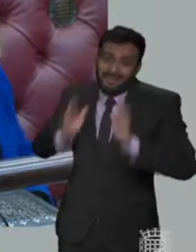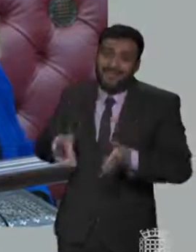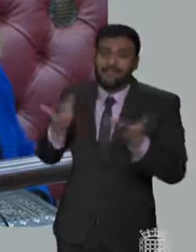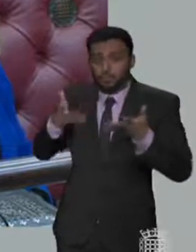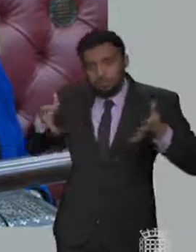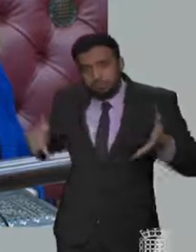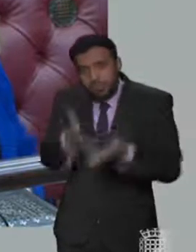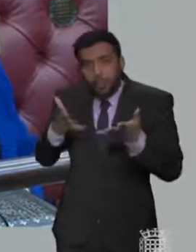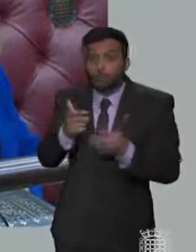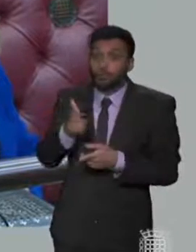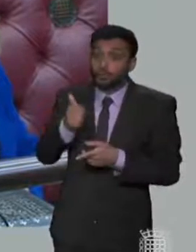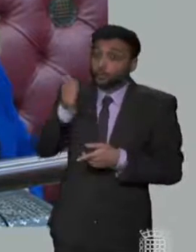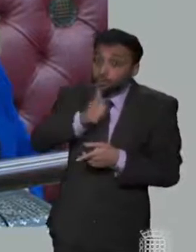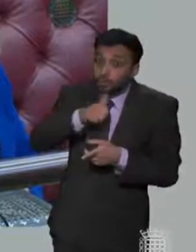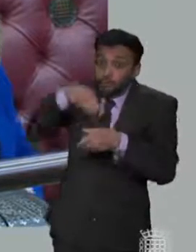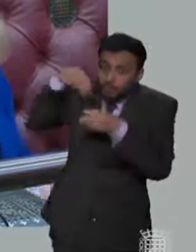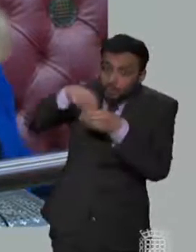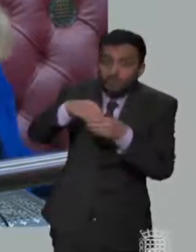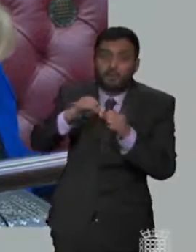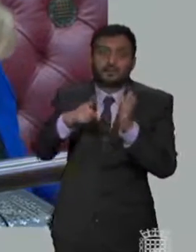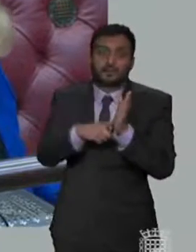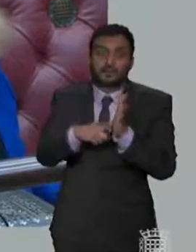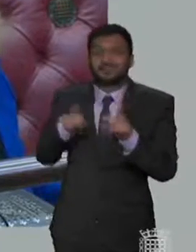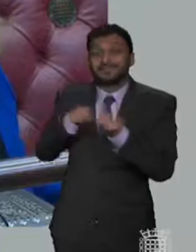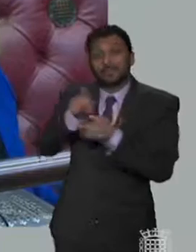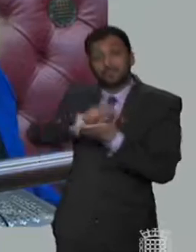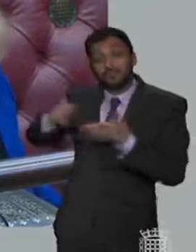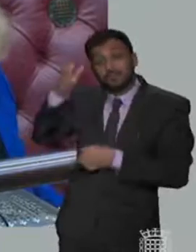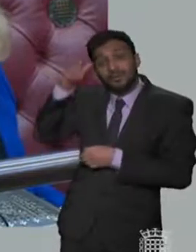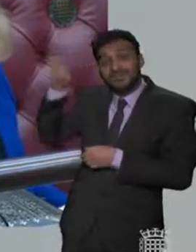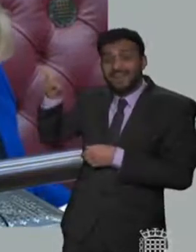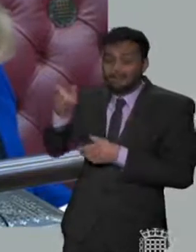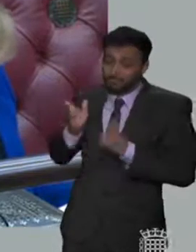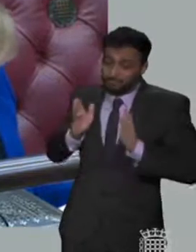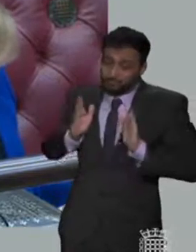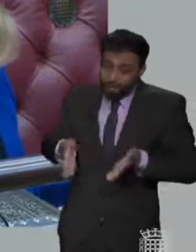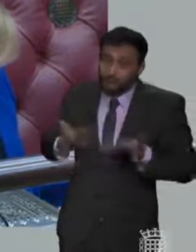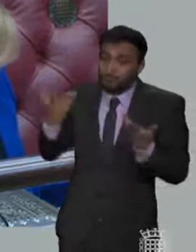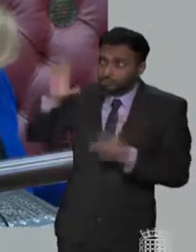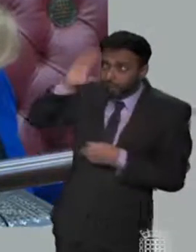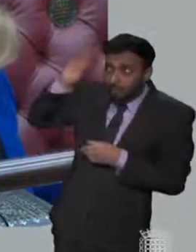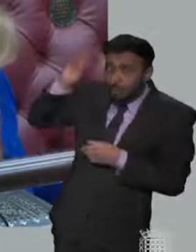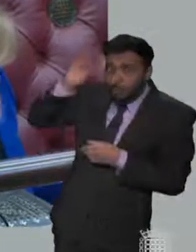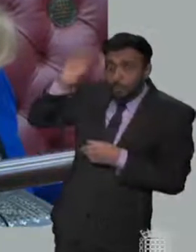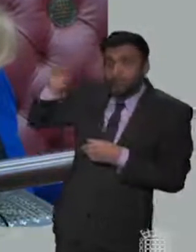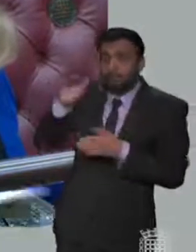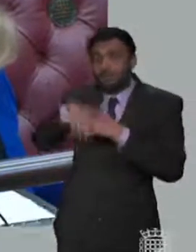of state to report on information supplied by ministerial departments regarding their use of bsl